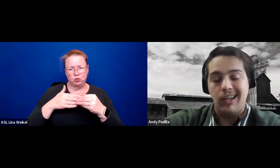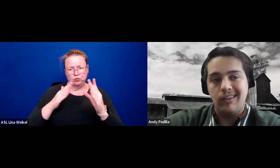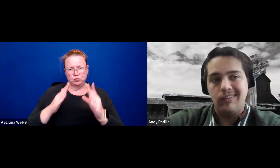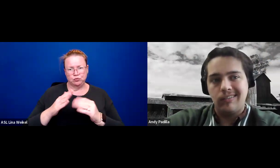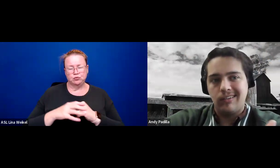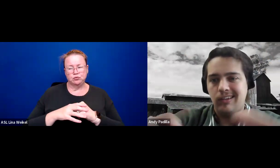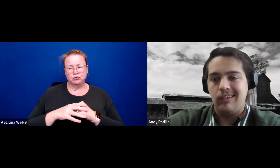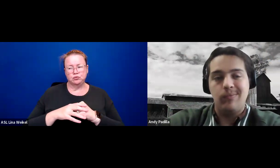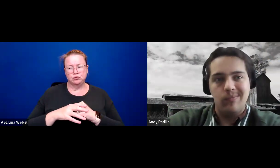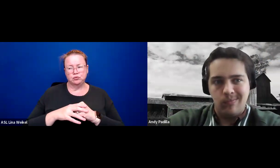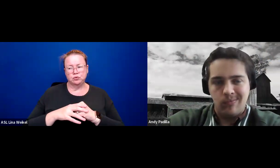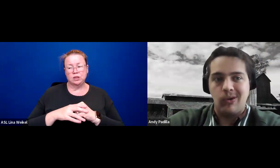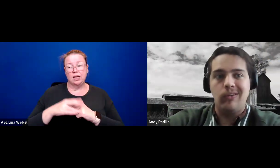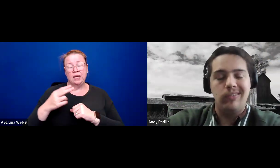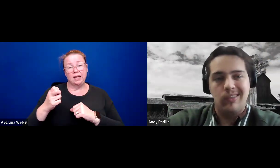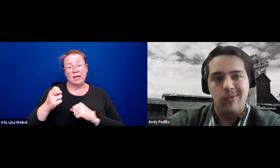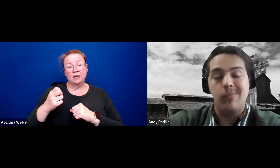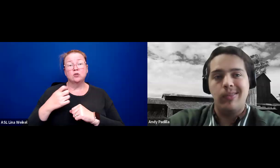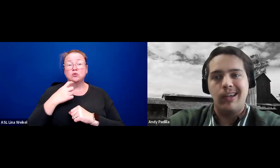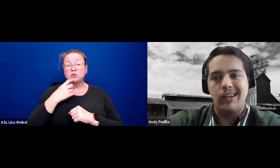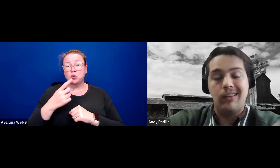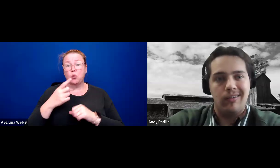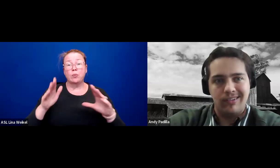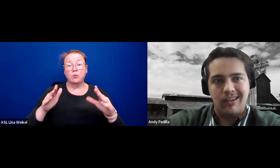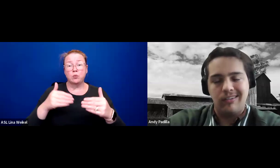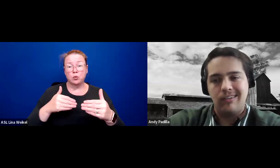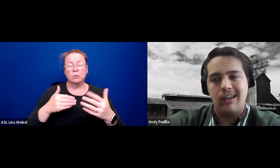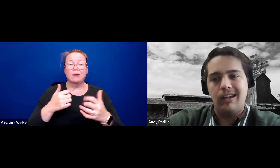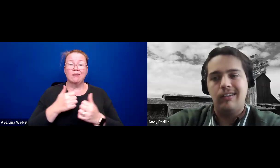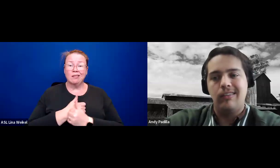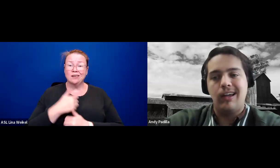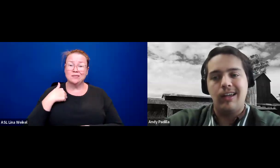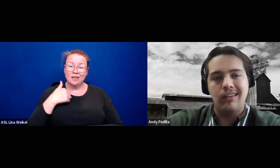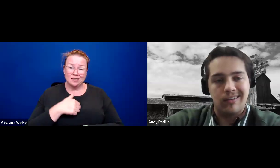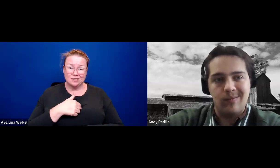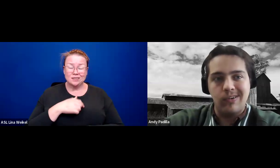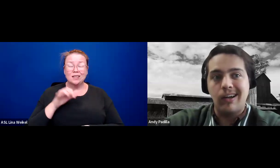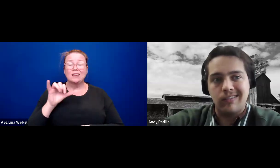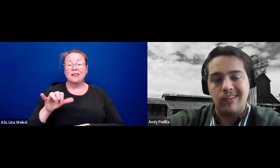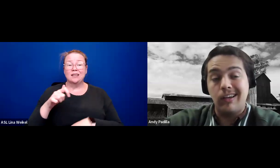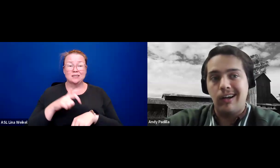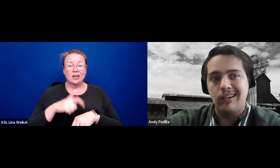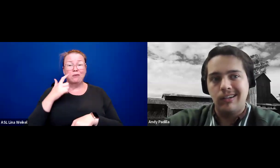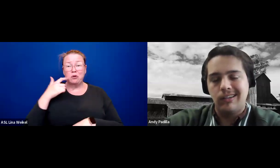Andy Padilla: and he Andy Padilla: told the movement that he loves us and Andy Padilla: that it's time for us to lead on